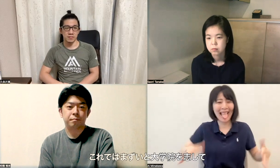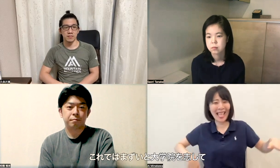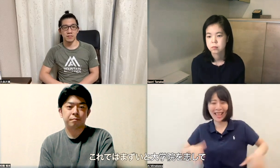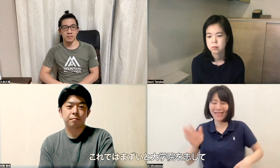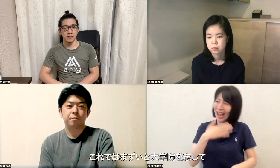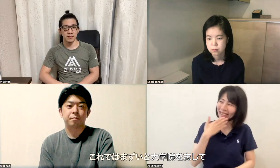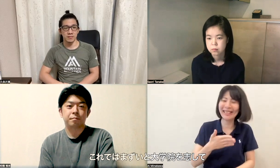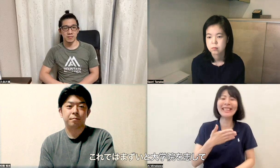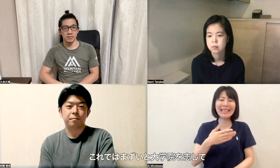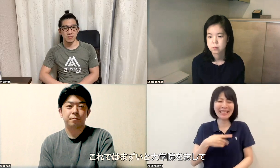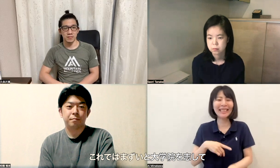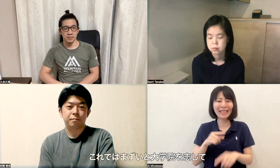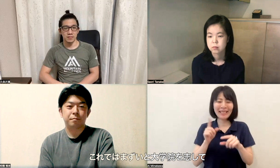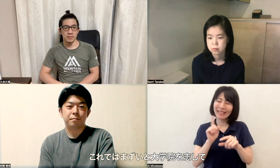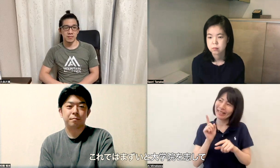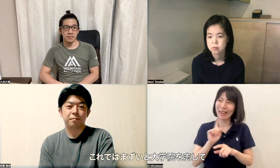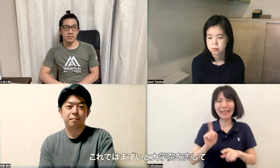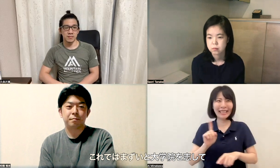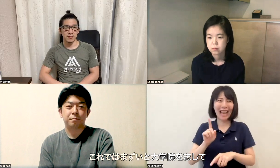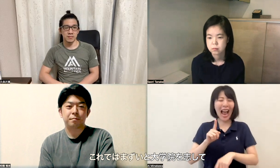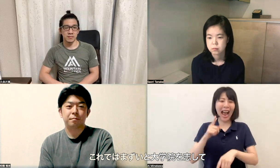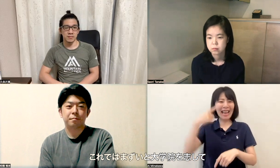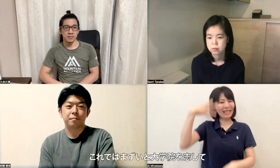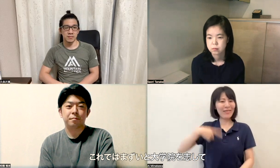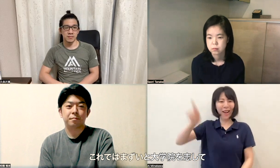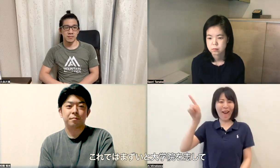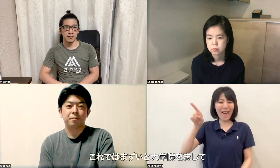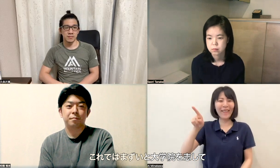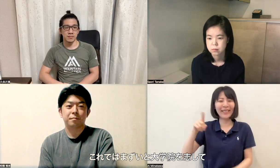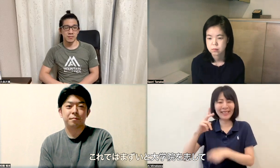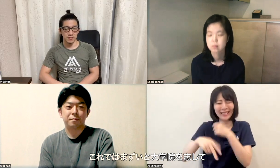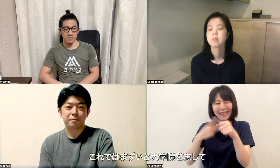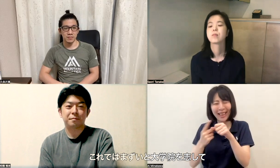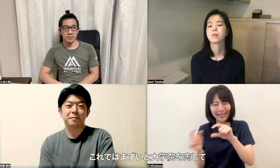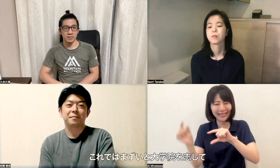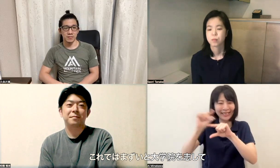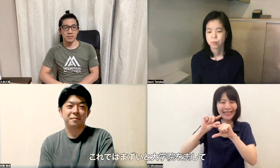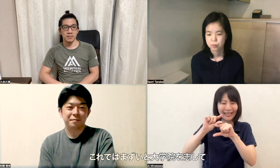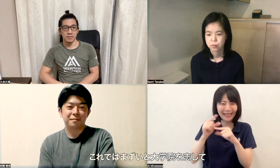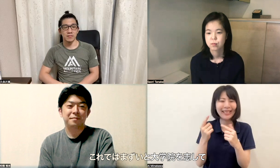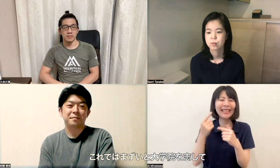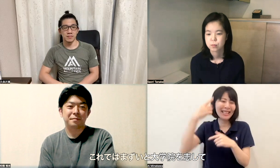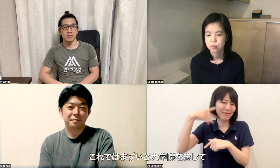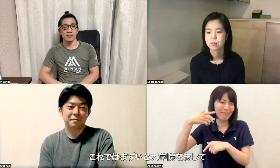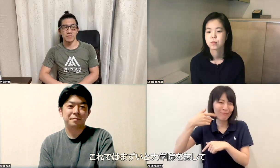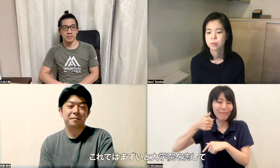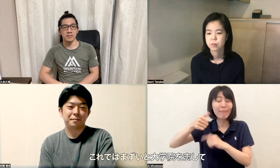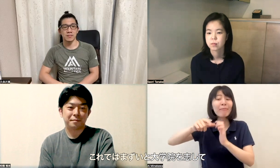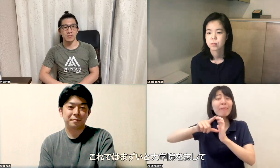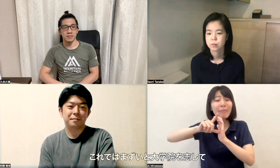I decided to go to grad school, instead of doing nothing.